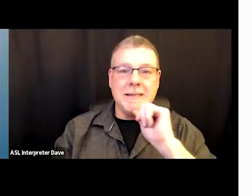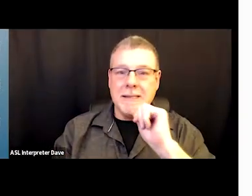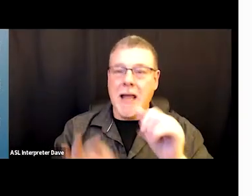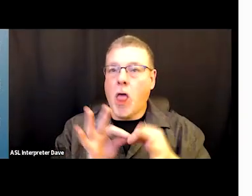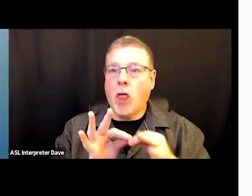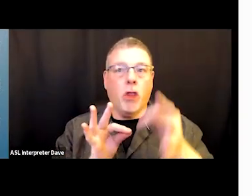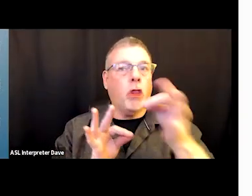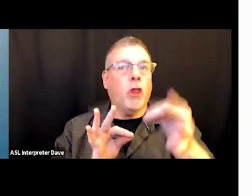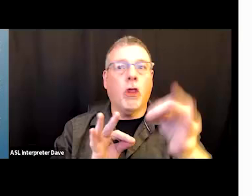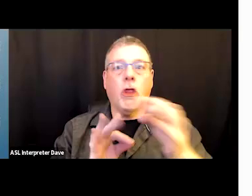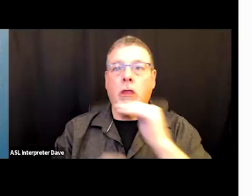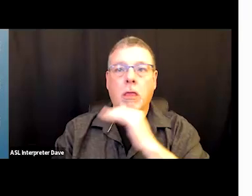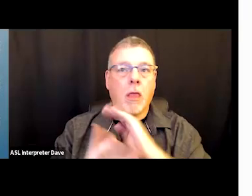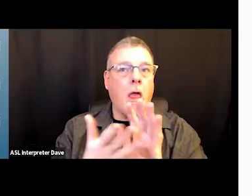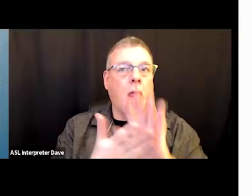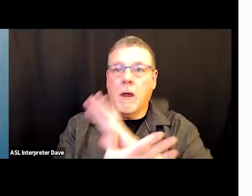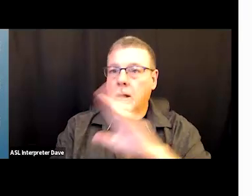And so the idea of a shy bladder